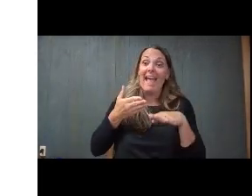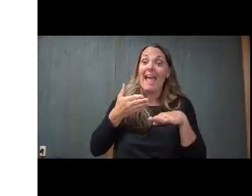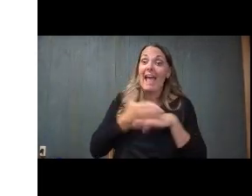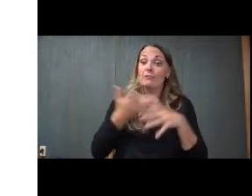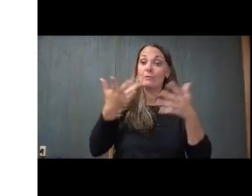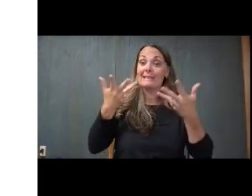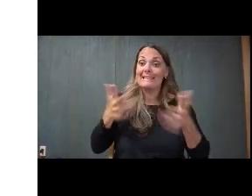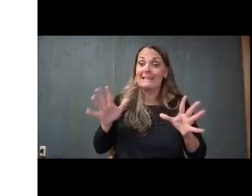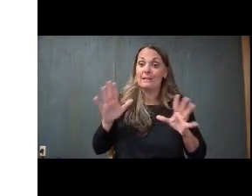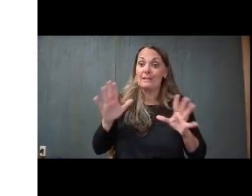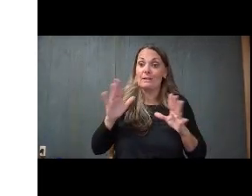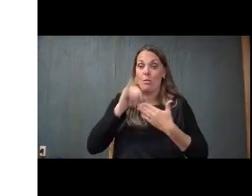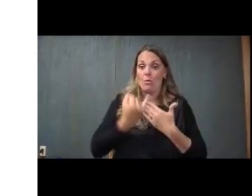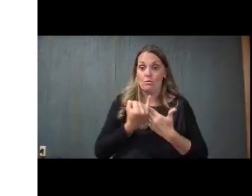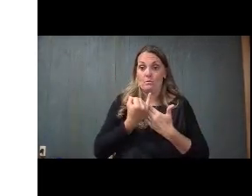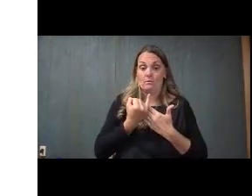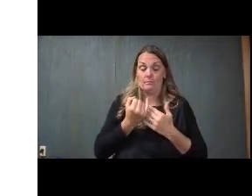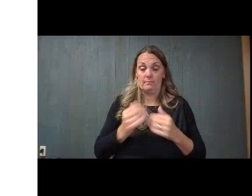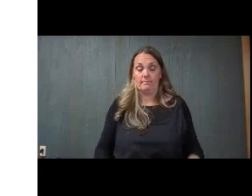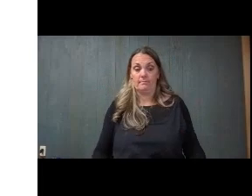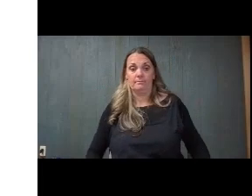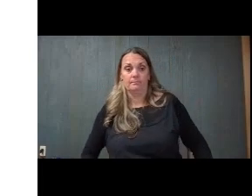of the establishment contract.